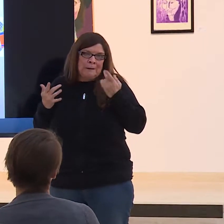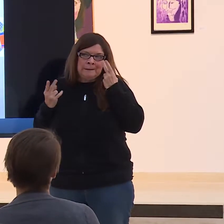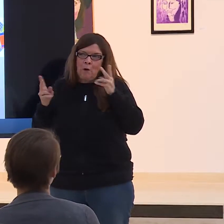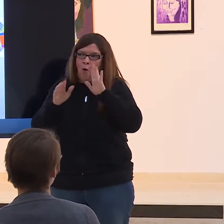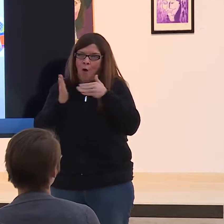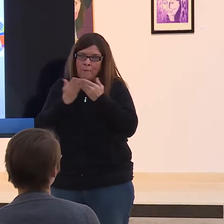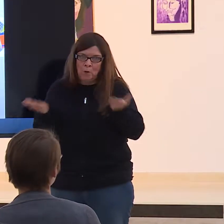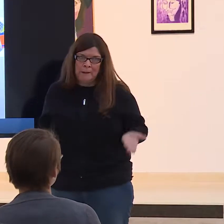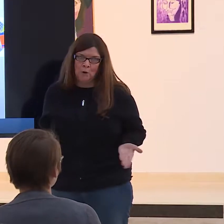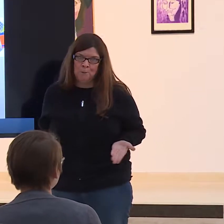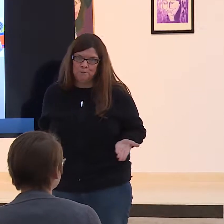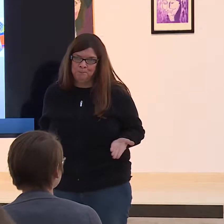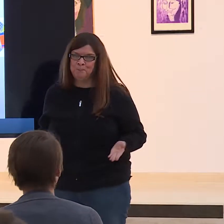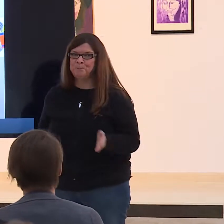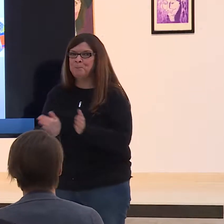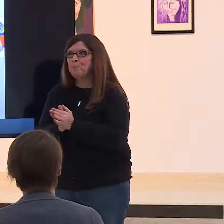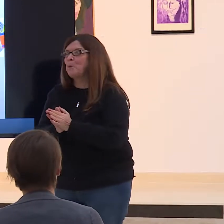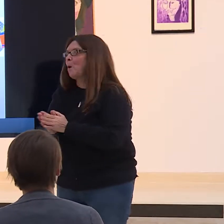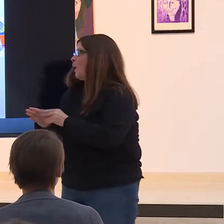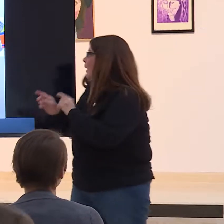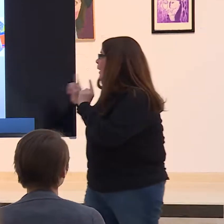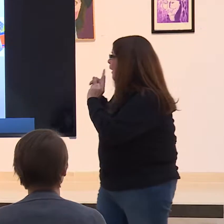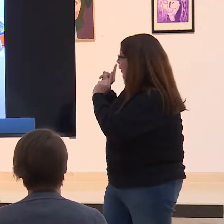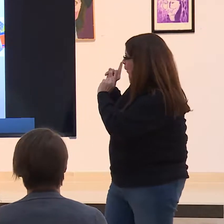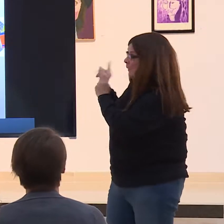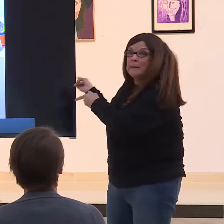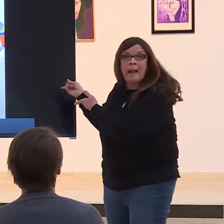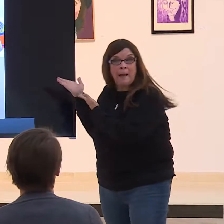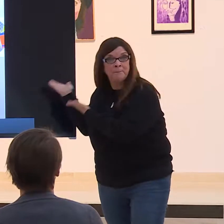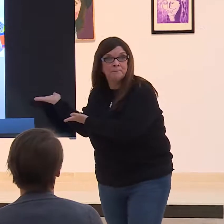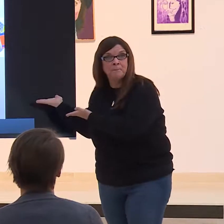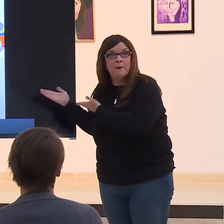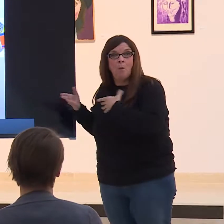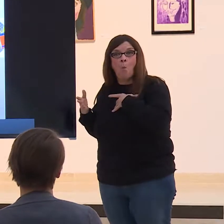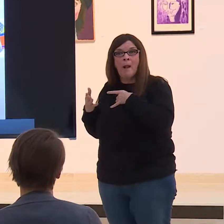It's so thrilling to see all of the art and all of the artists here today.